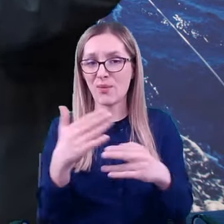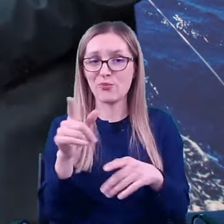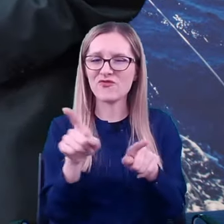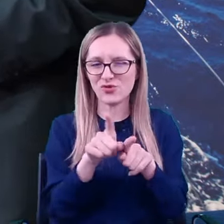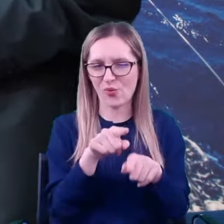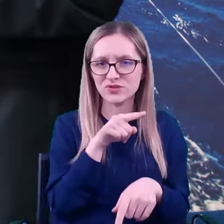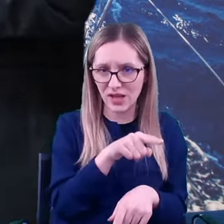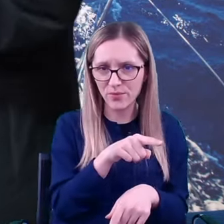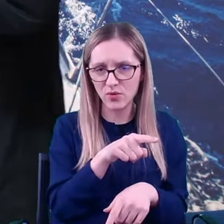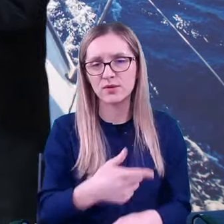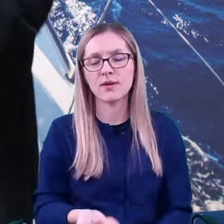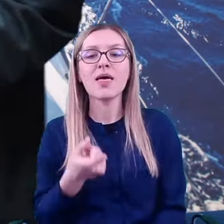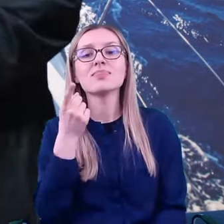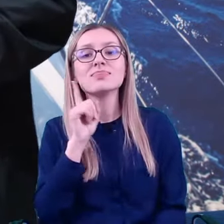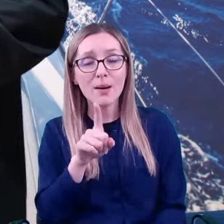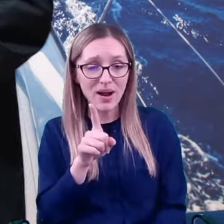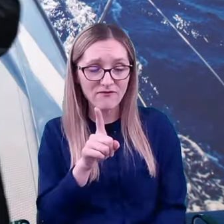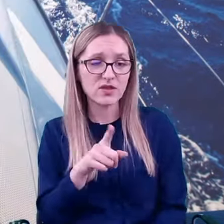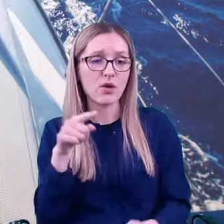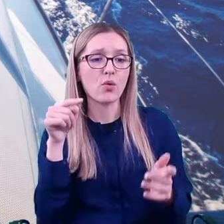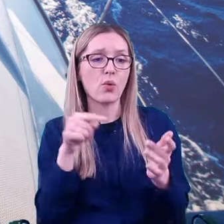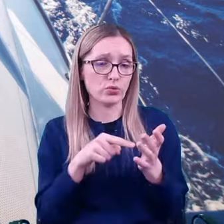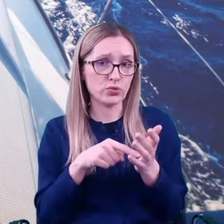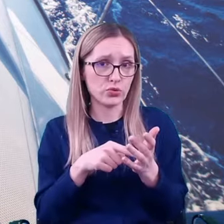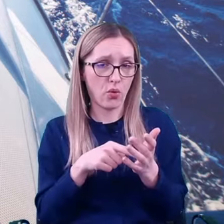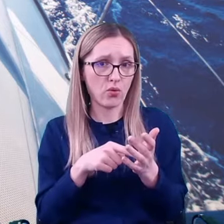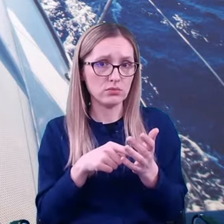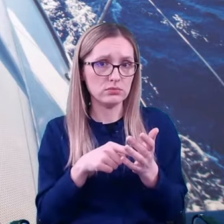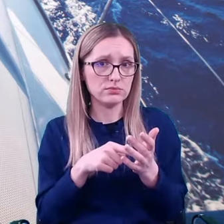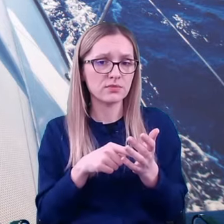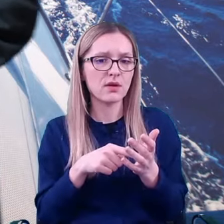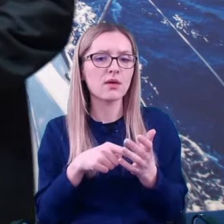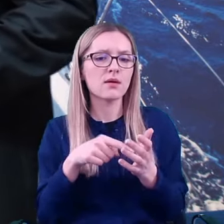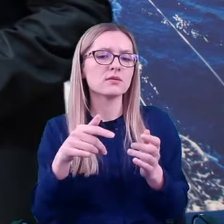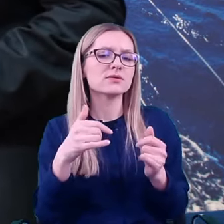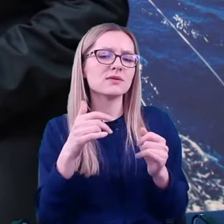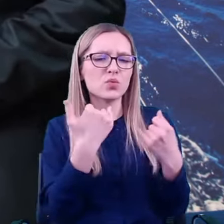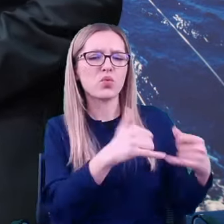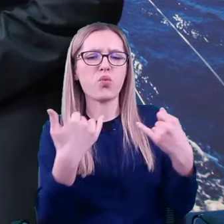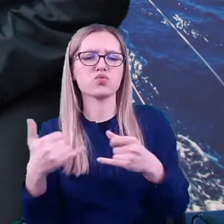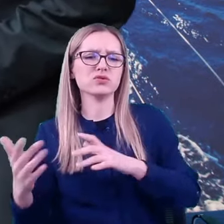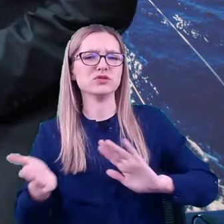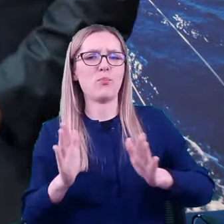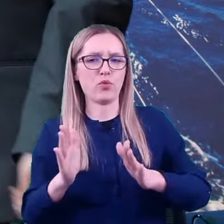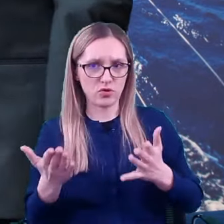What conducts and how it does so determines the different types of fuel cells.